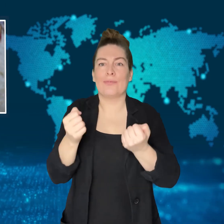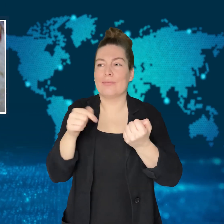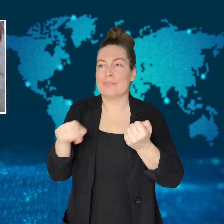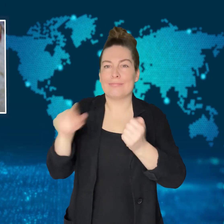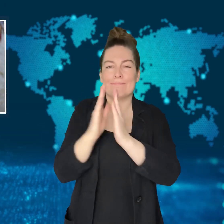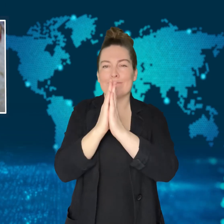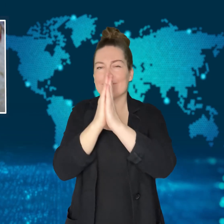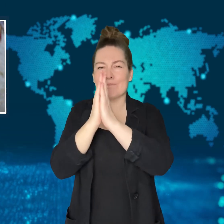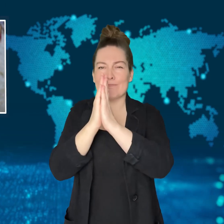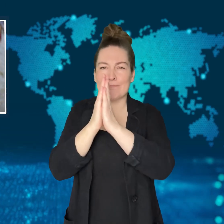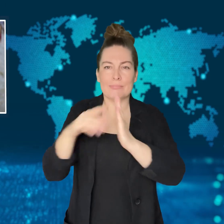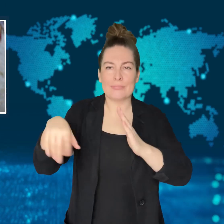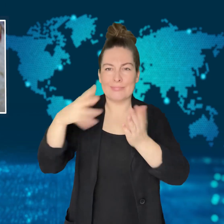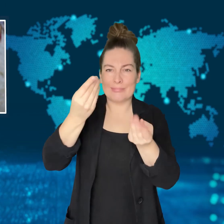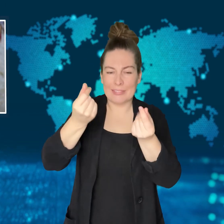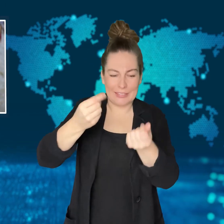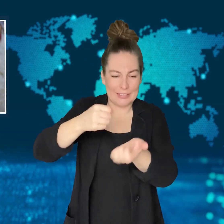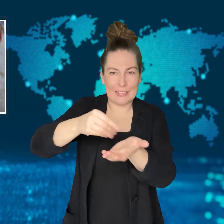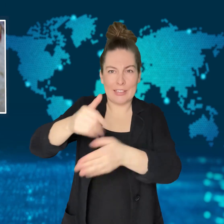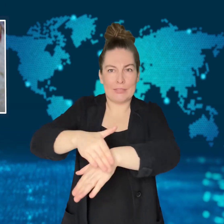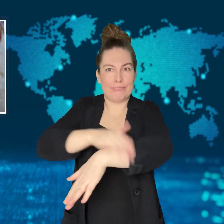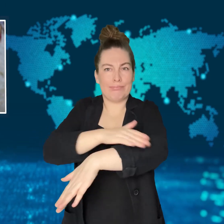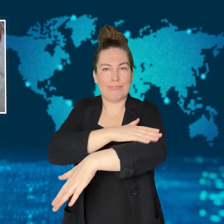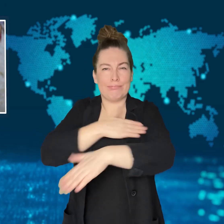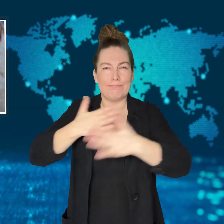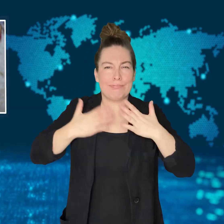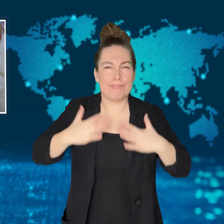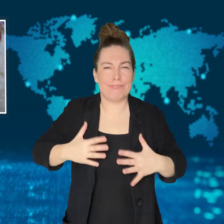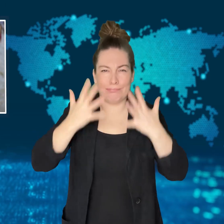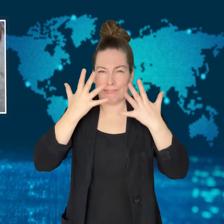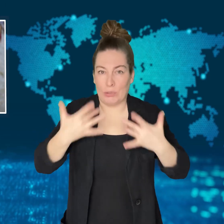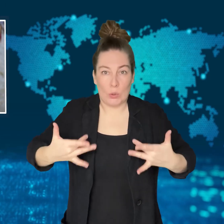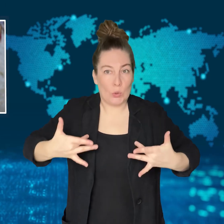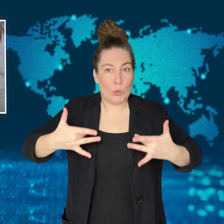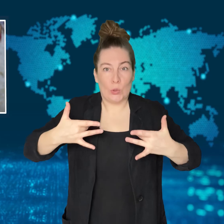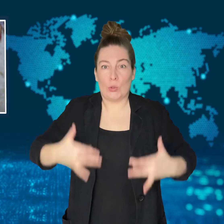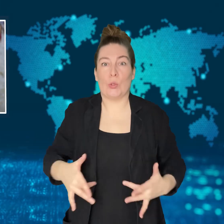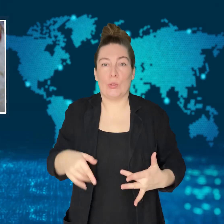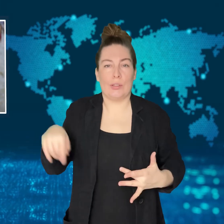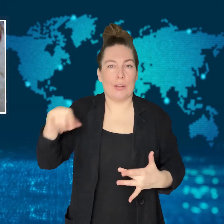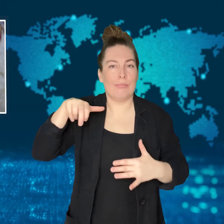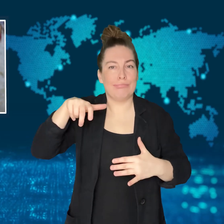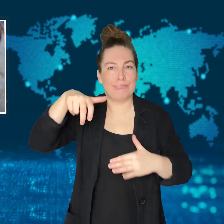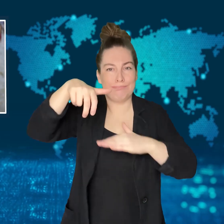begin bathing in the cold waters.